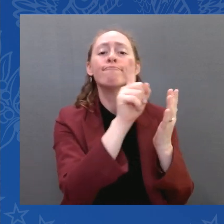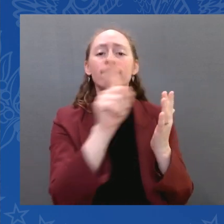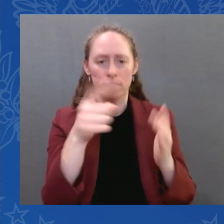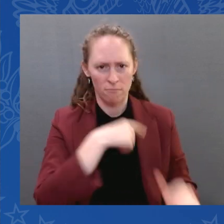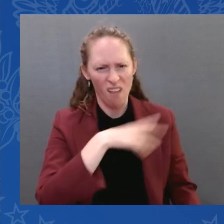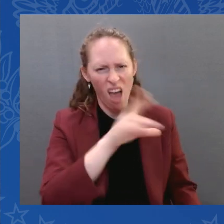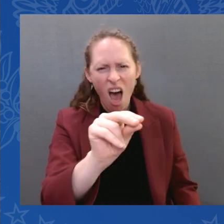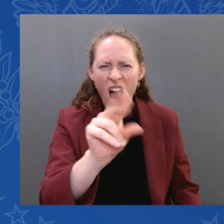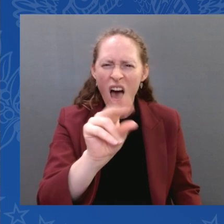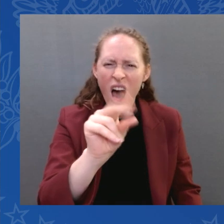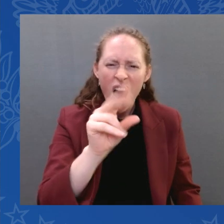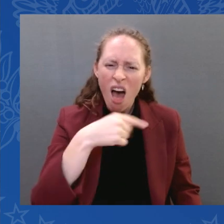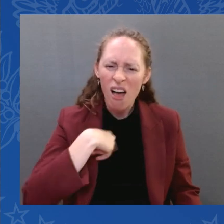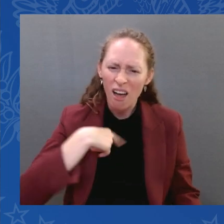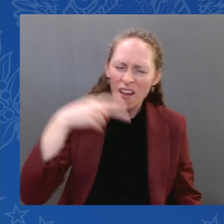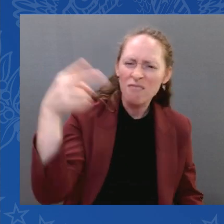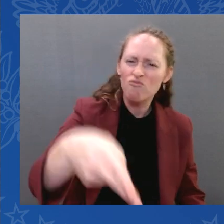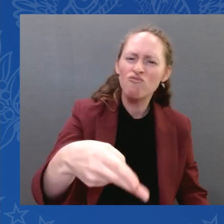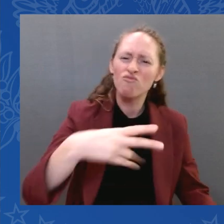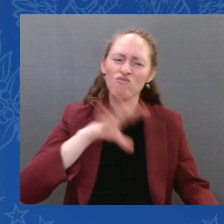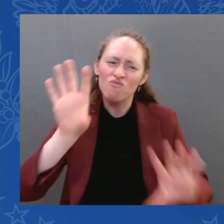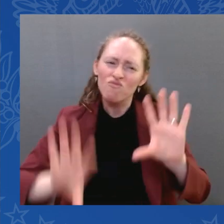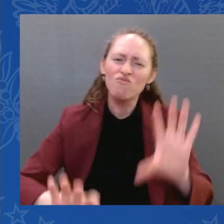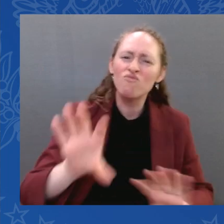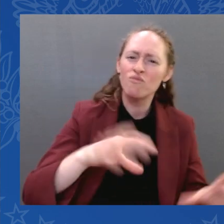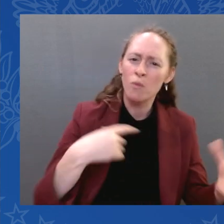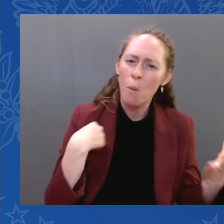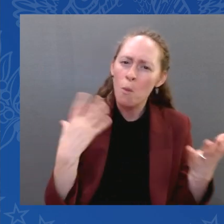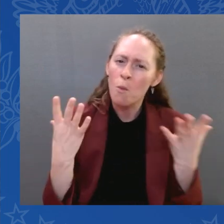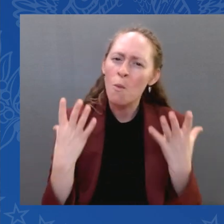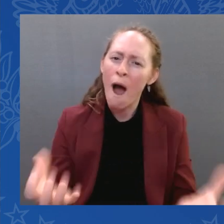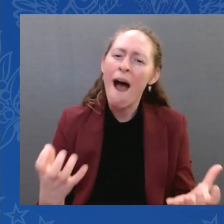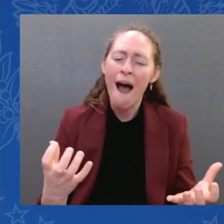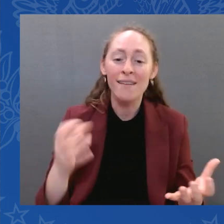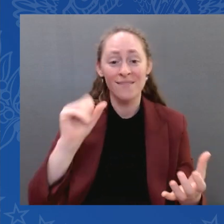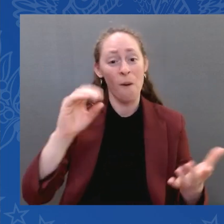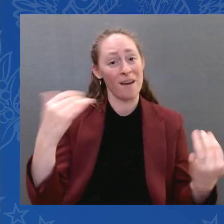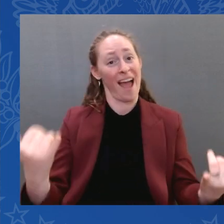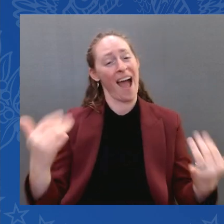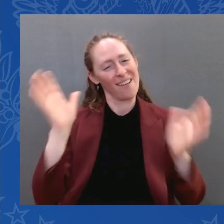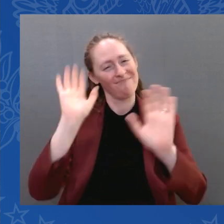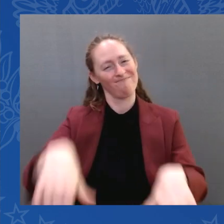And I hope you have a good time. Thank you. Thank you. Thank you. Thank you.